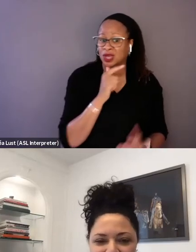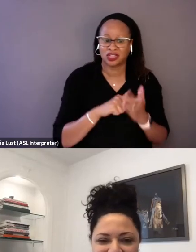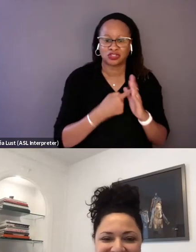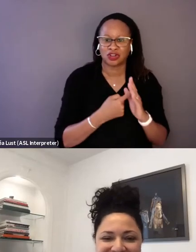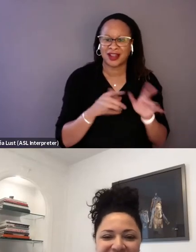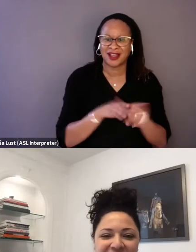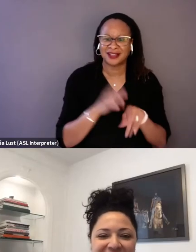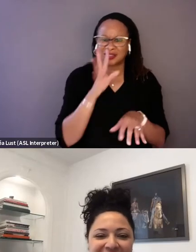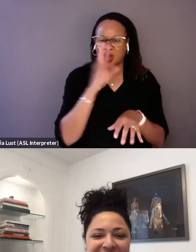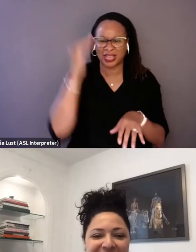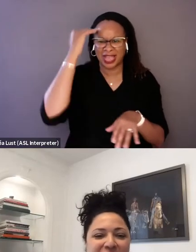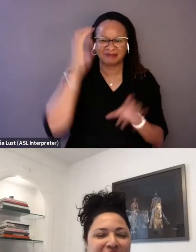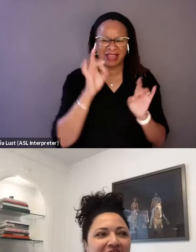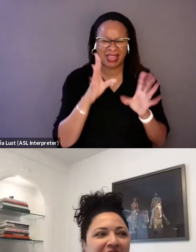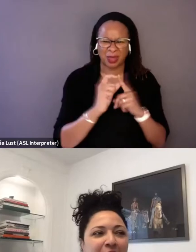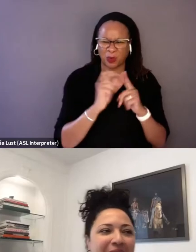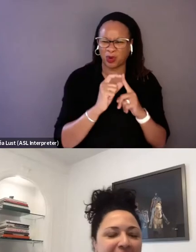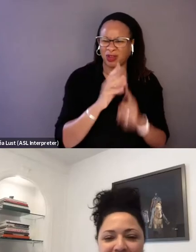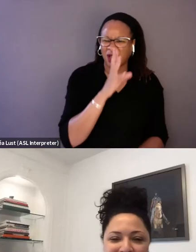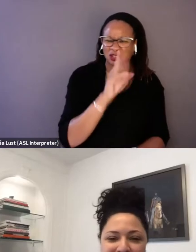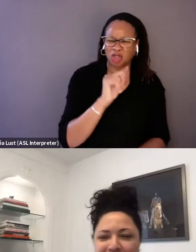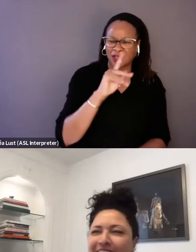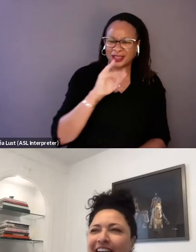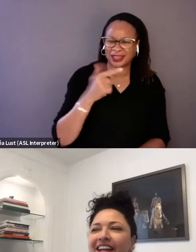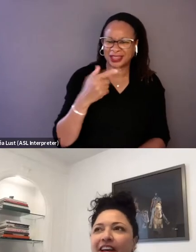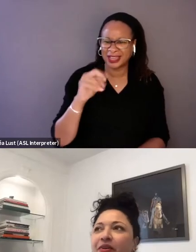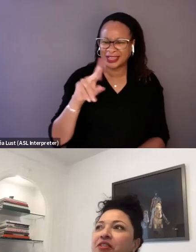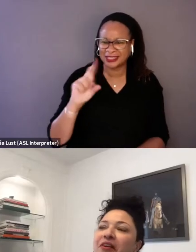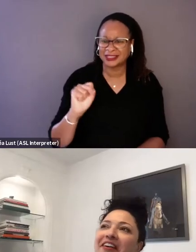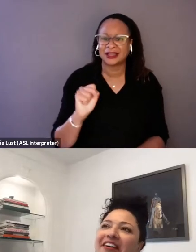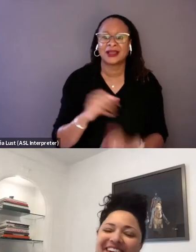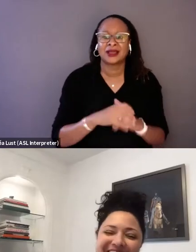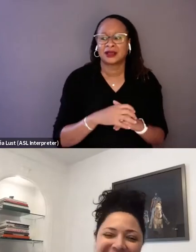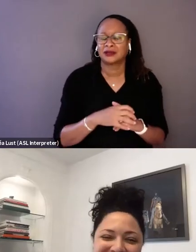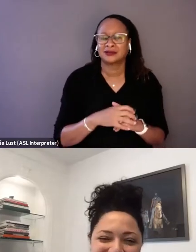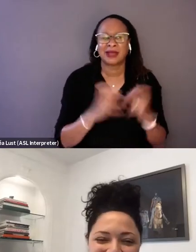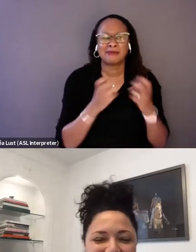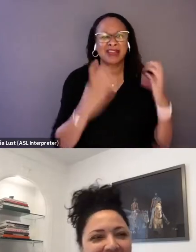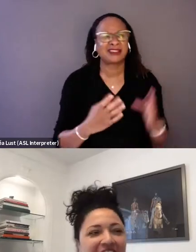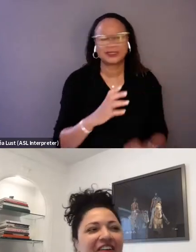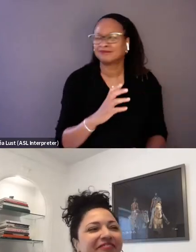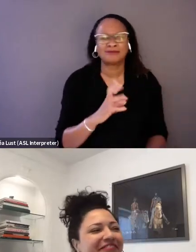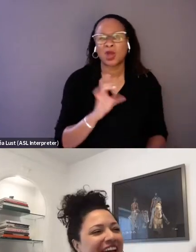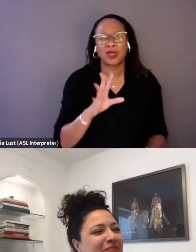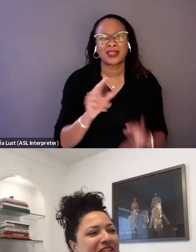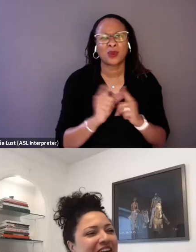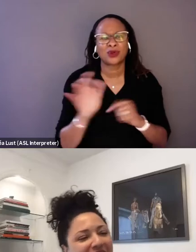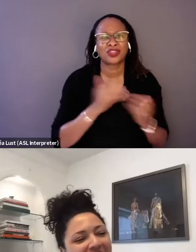but that serve as our panelists are, I hate that one too, our experts, I don't know,